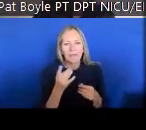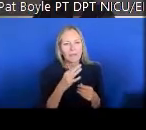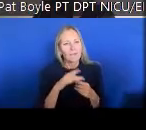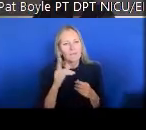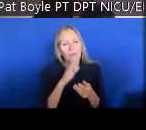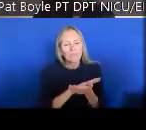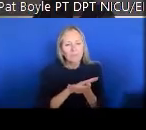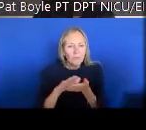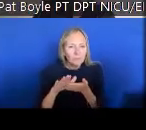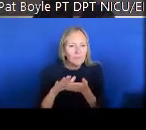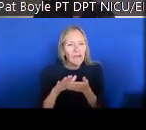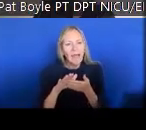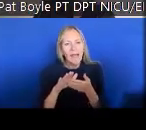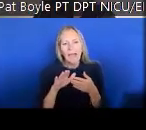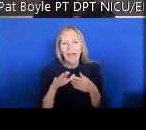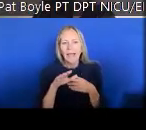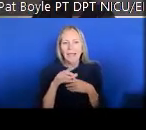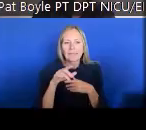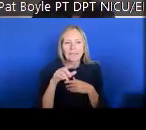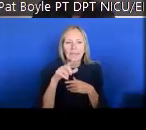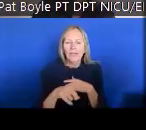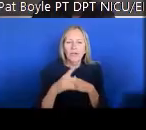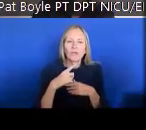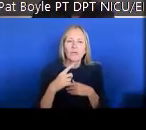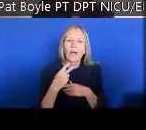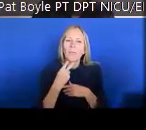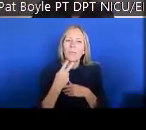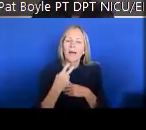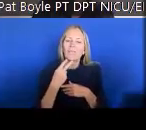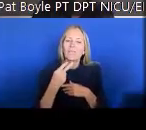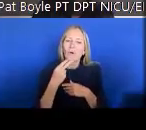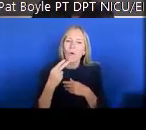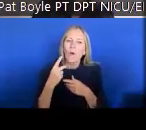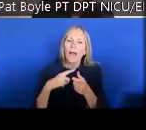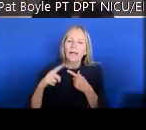nice. You take my voice and calm right down. And so the